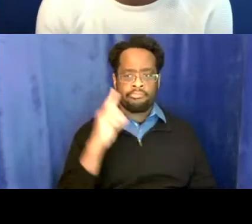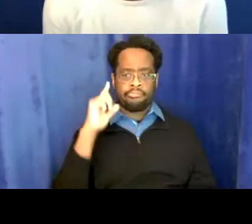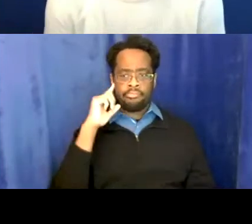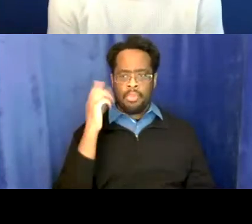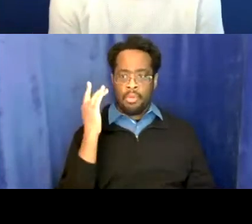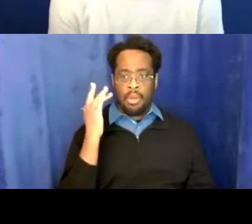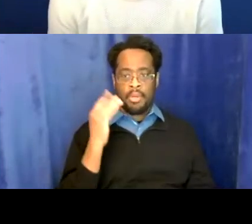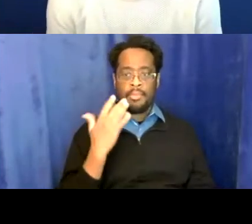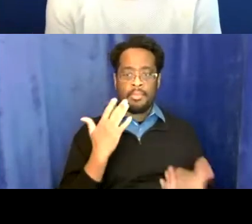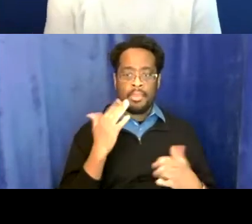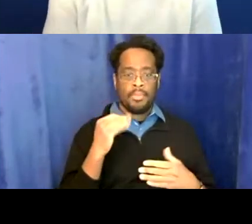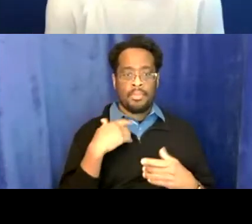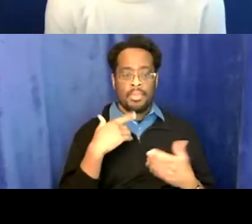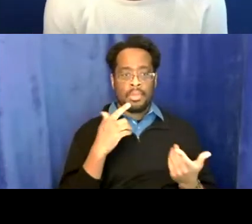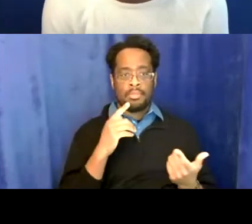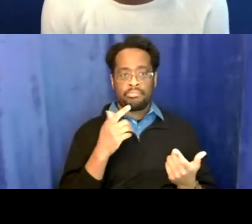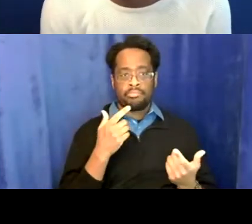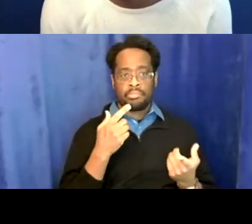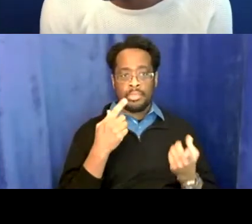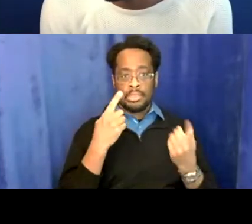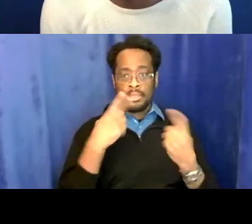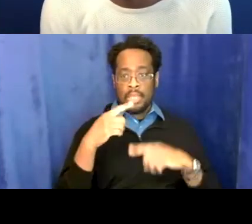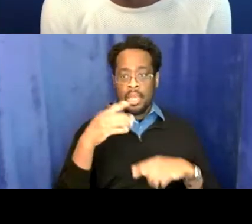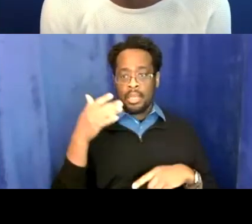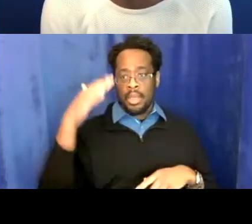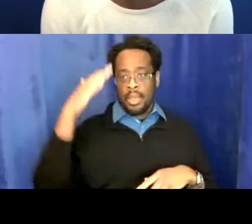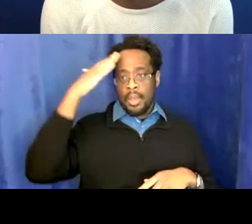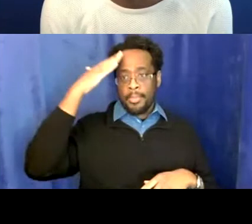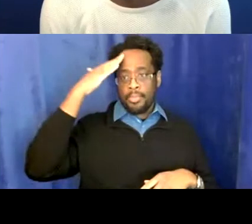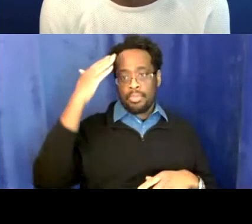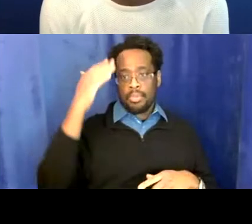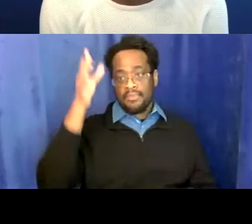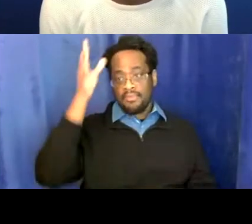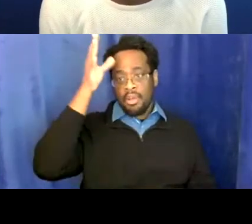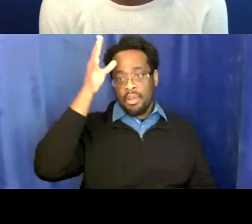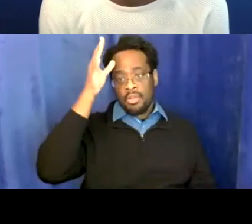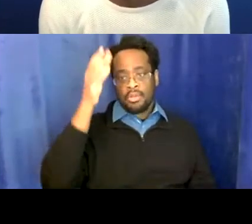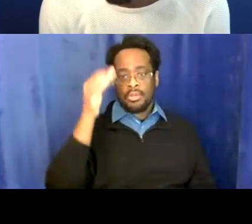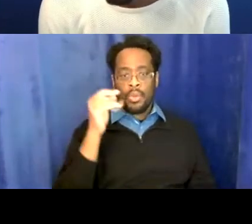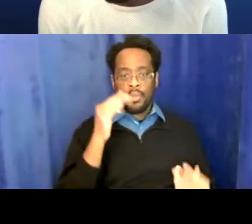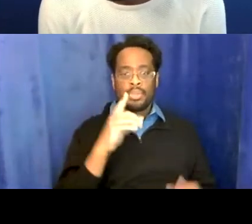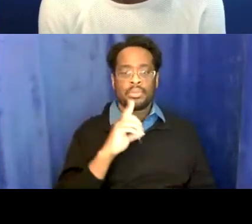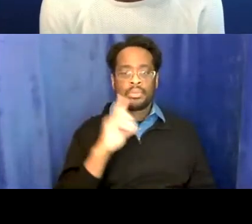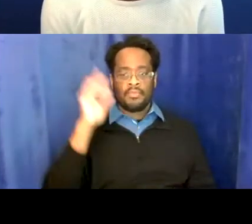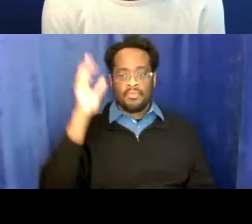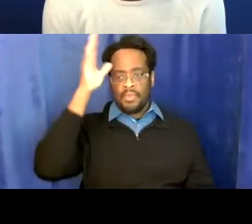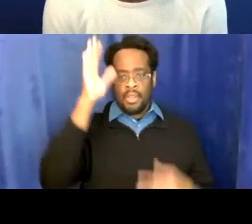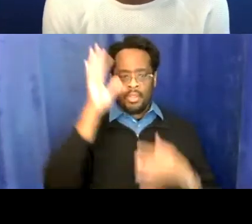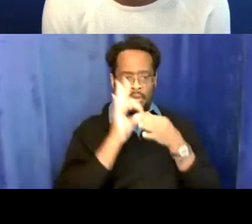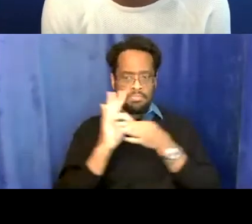and then later um I switched it up from the mouth to the ear and why is that? Um sometimes they have